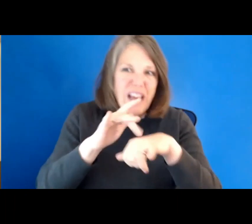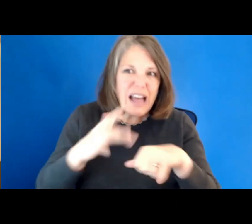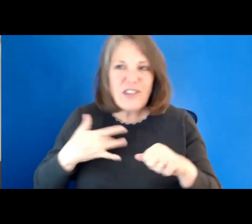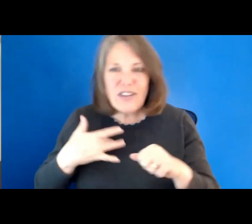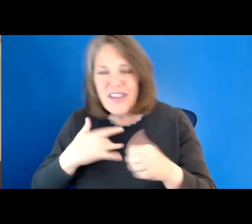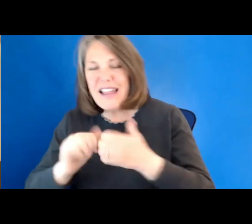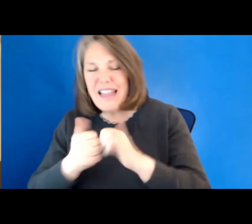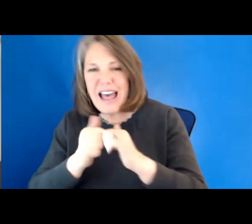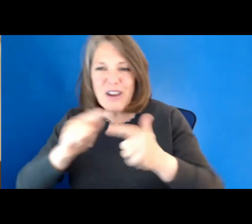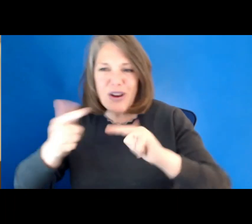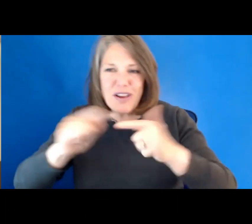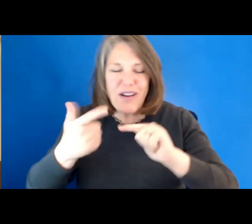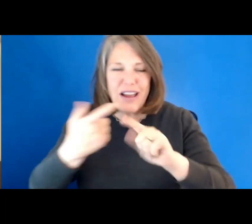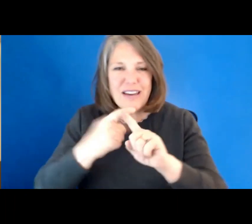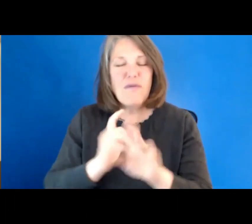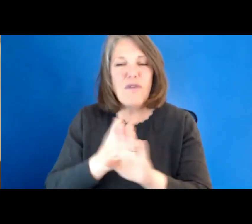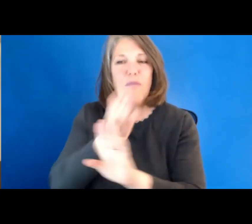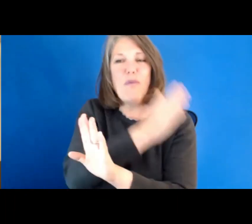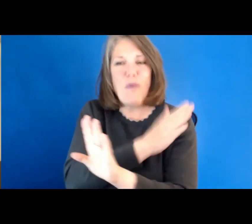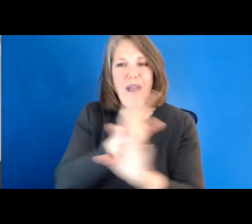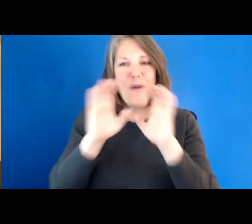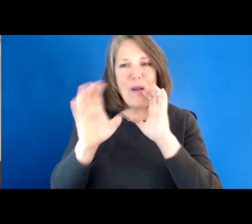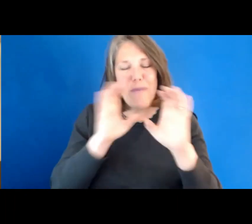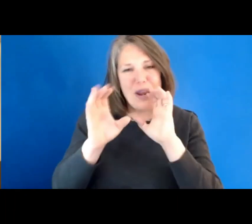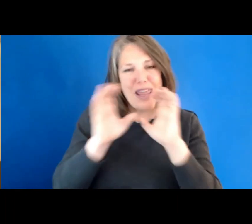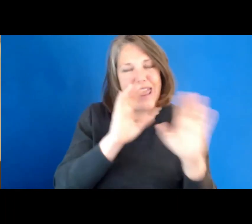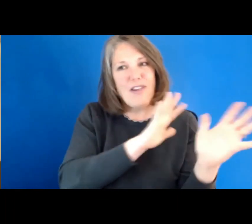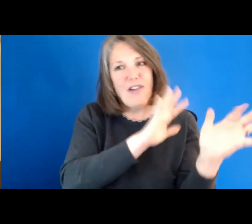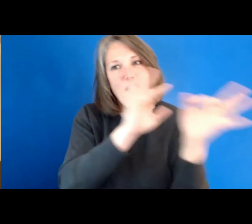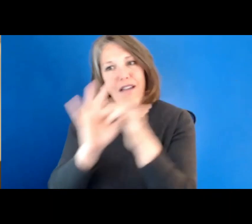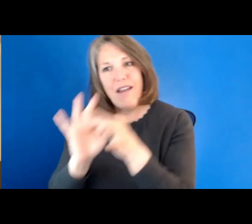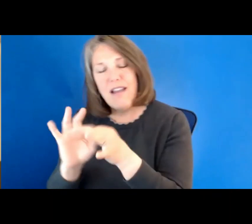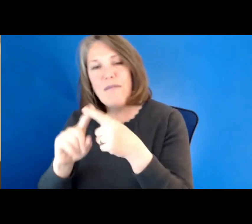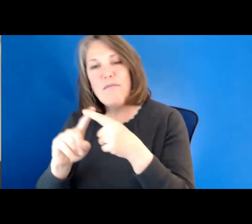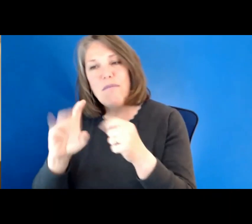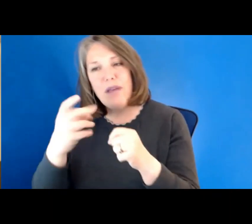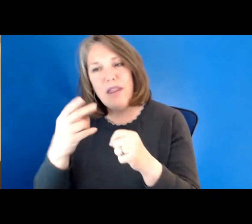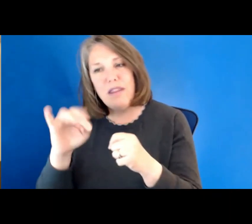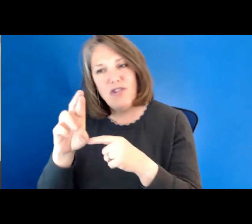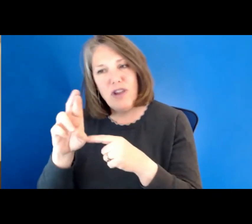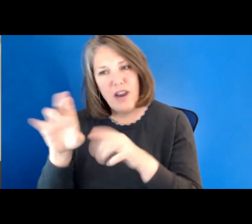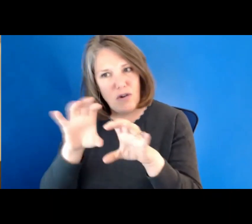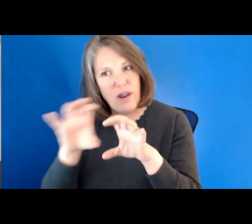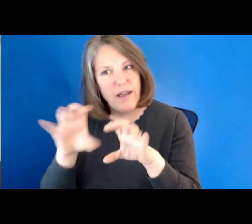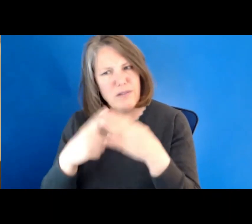17:42:10 with prior communication. But the chair does what nature does. We urge all of